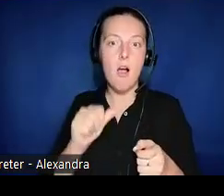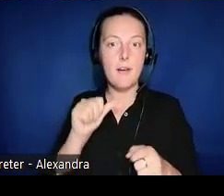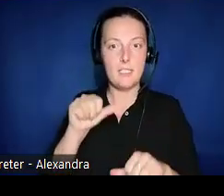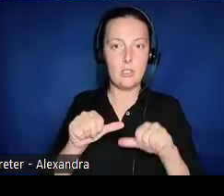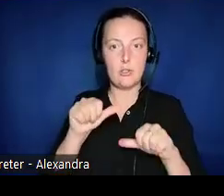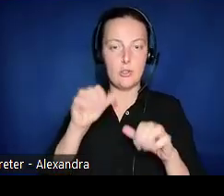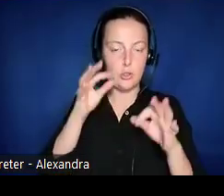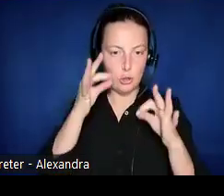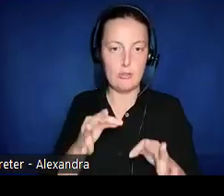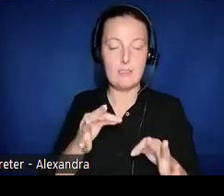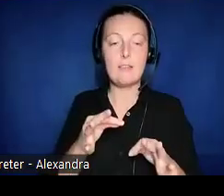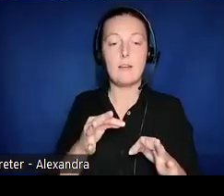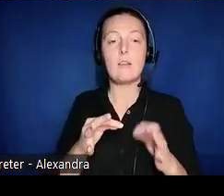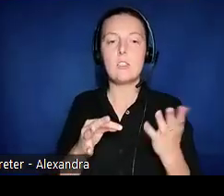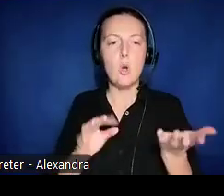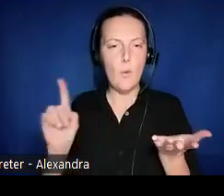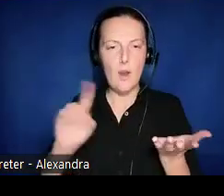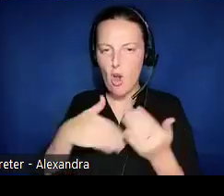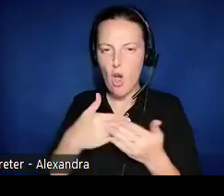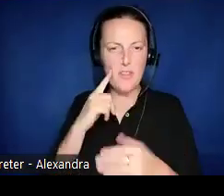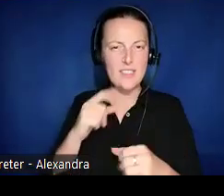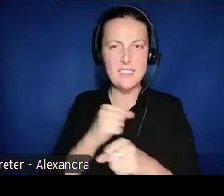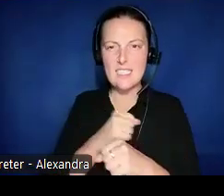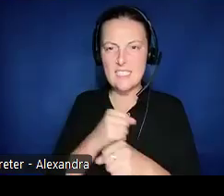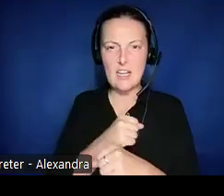seem like they would have been really useful to the ancients? Why are they not performing any